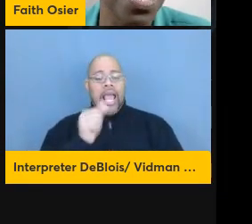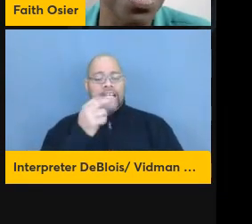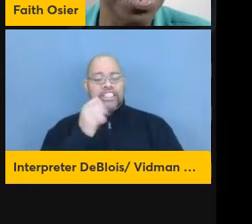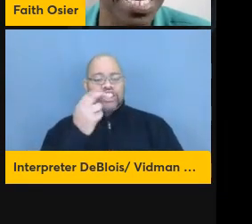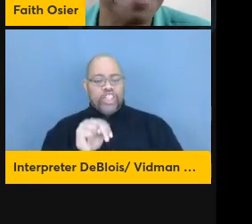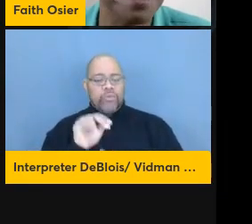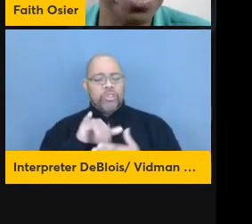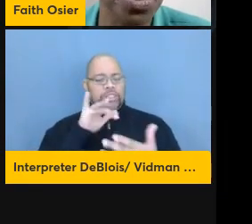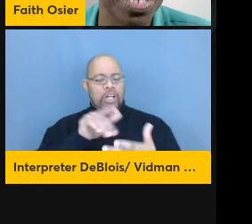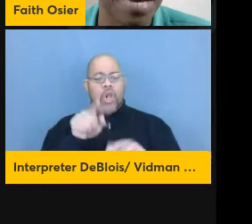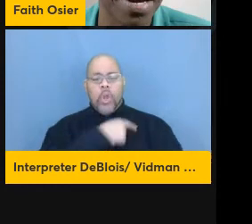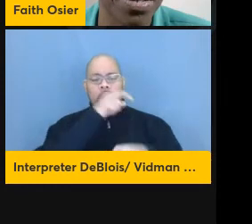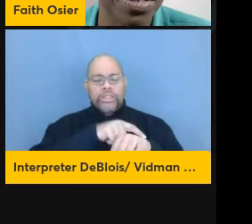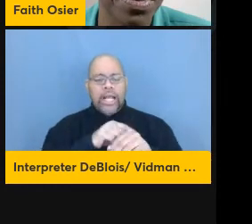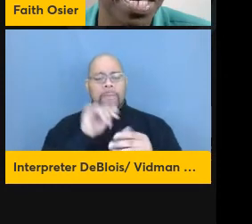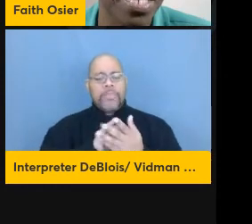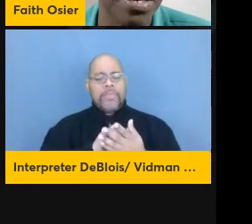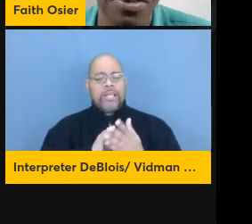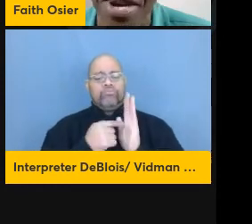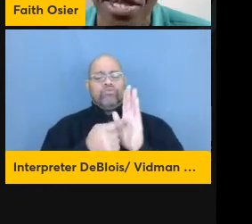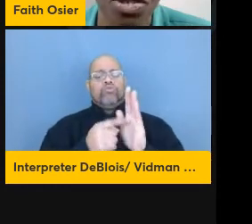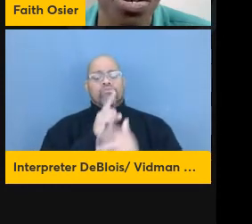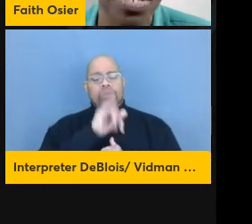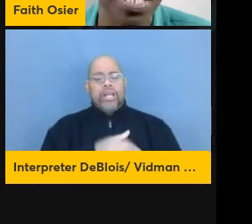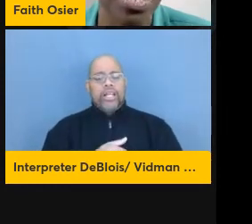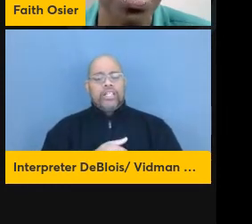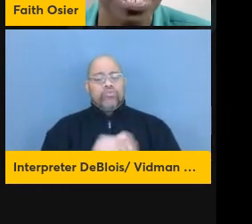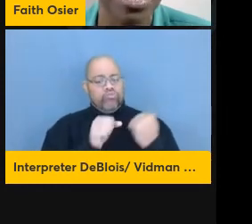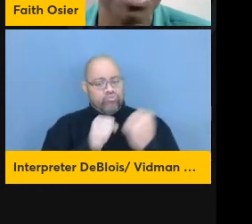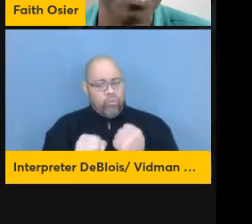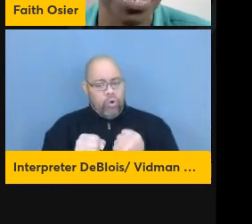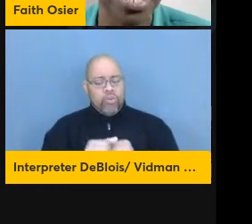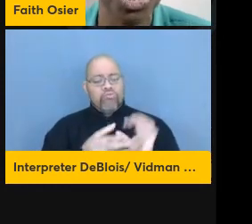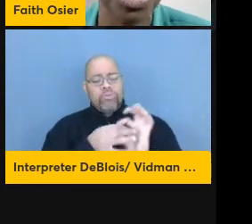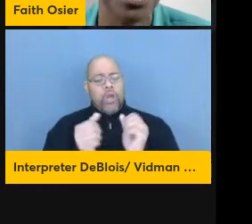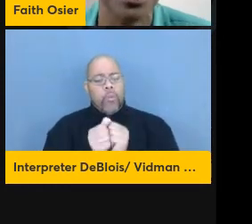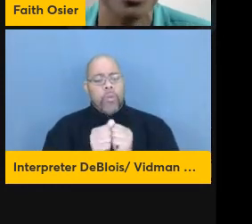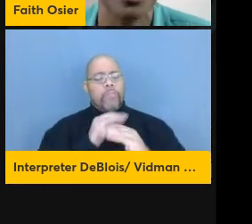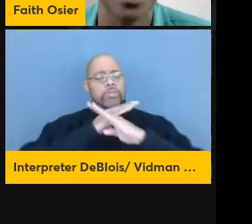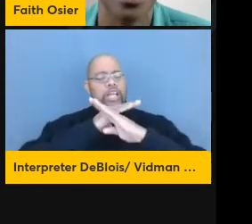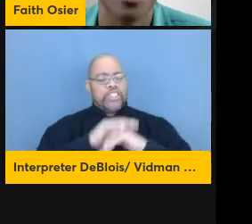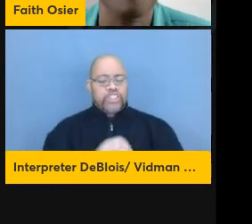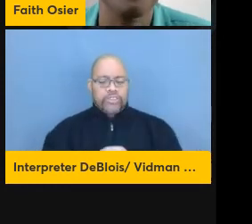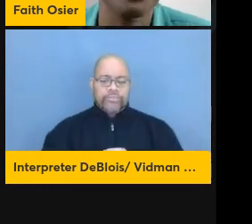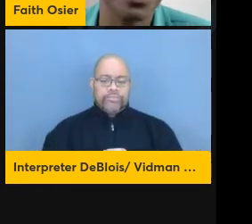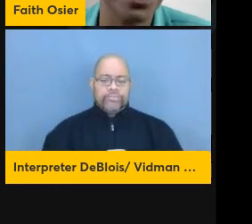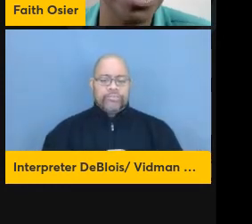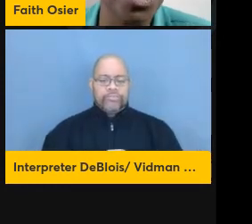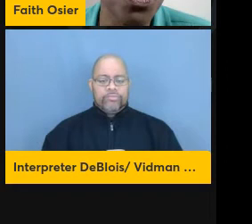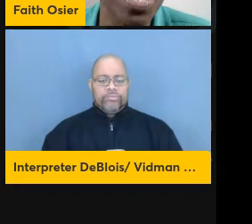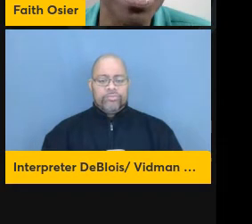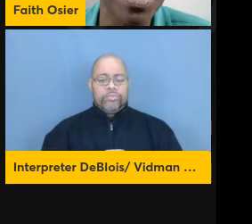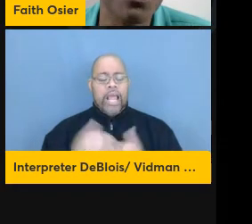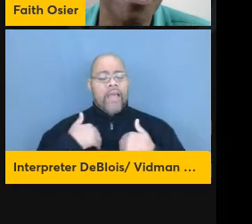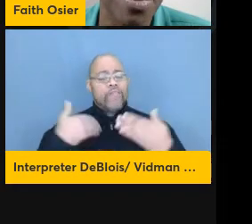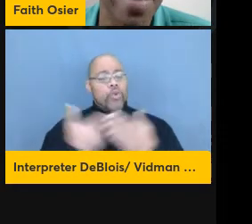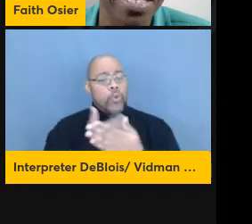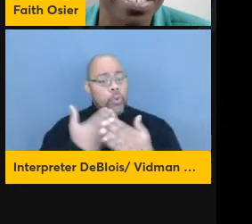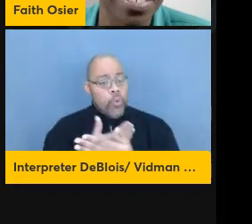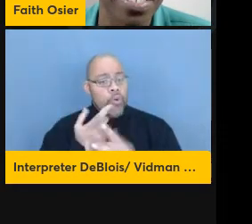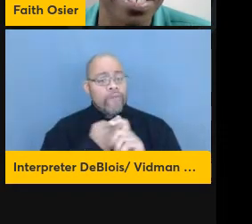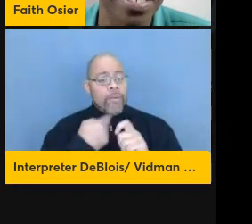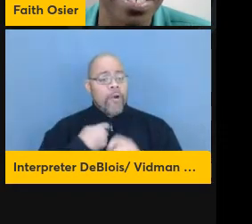for a long time, those came out really quite strongly associated with protection. There were new ones from our vaccine, the can